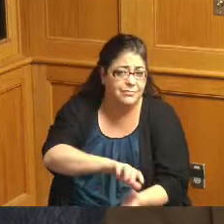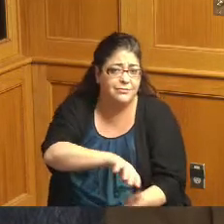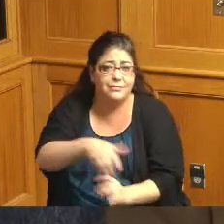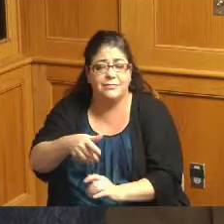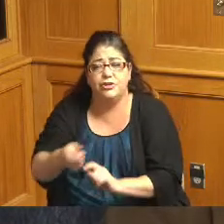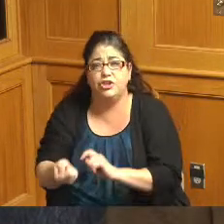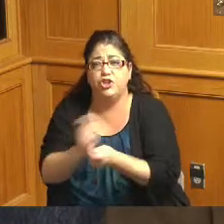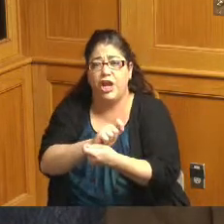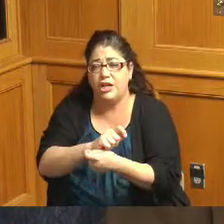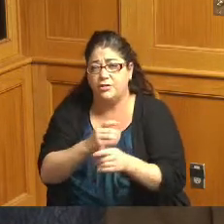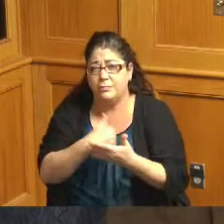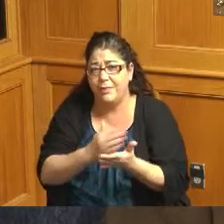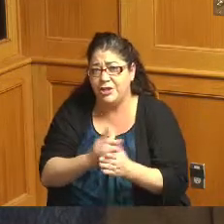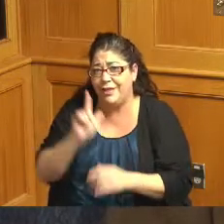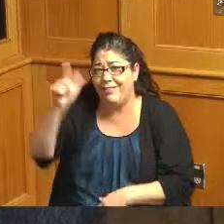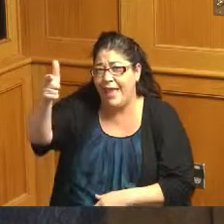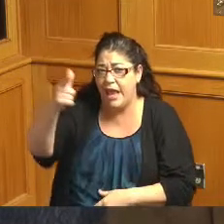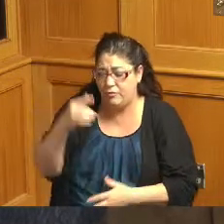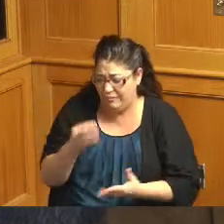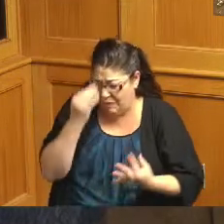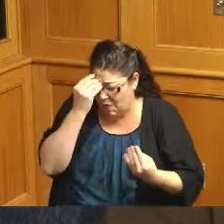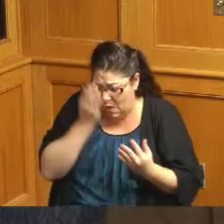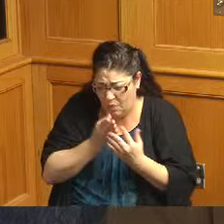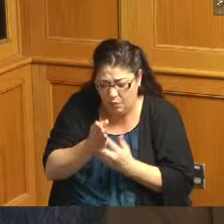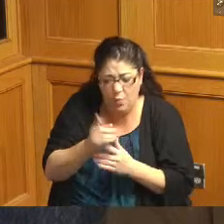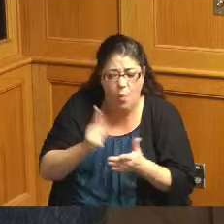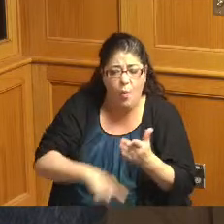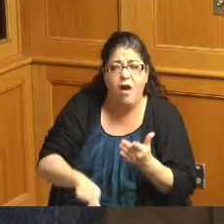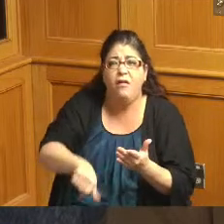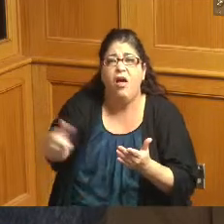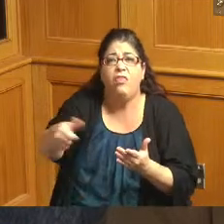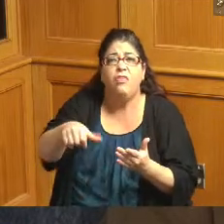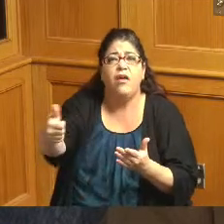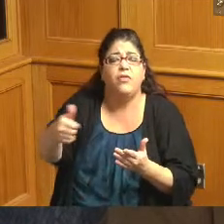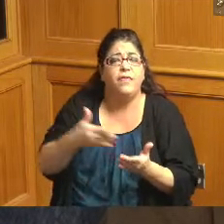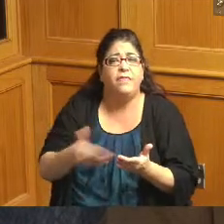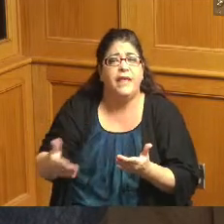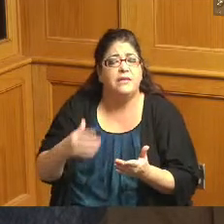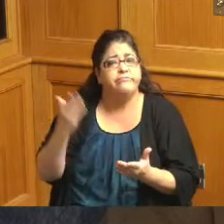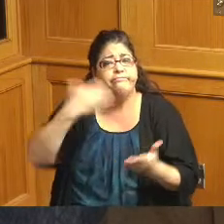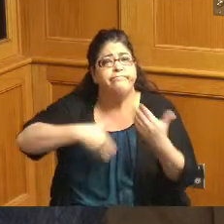your budget so have you all thought through that and if you have what is your thinking